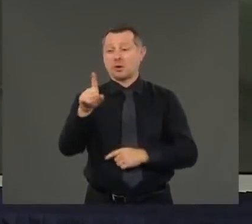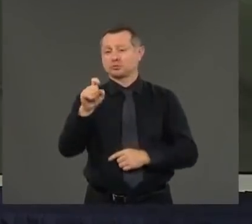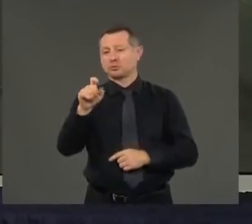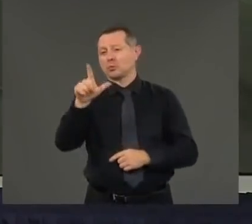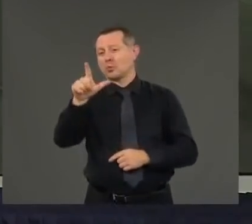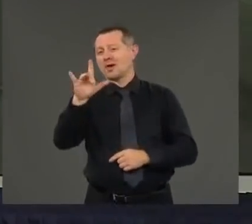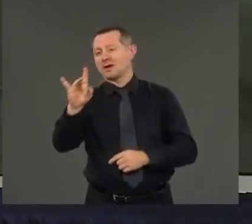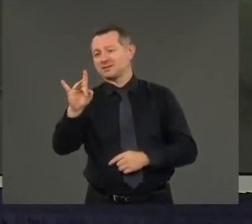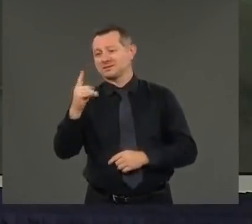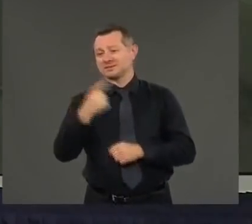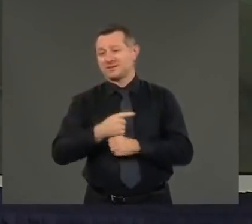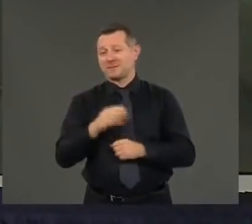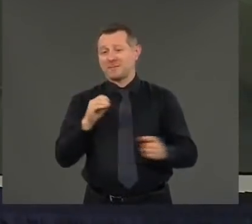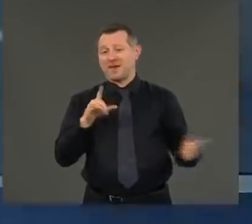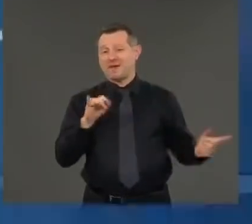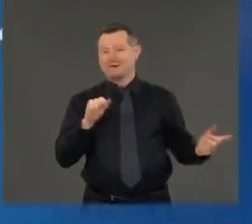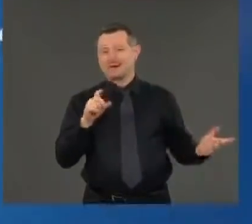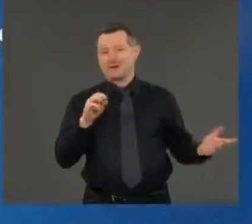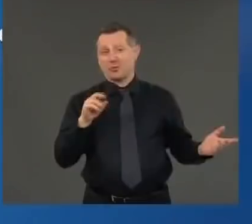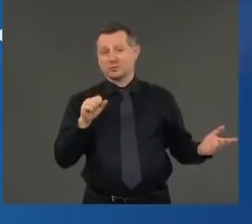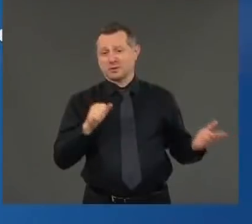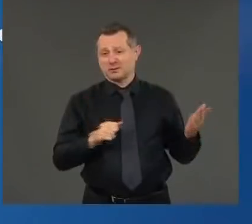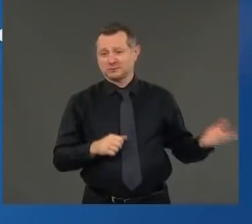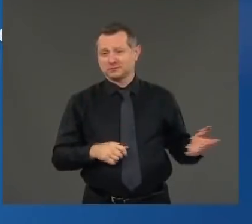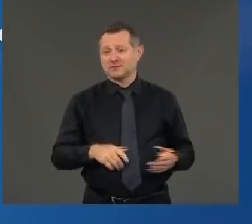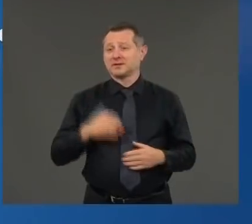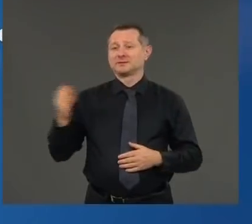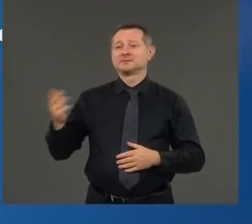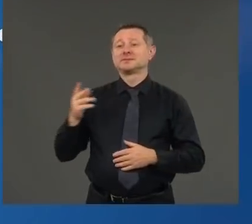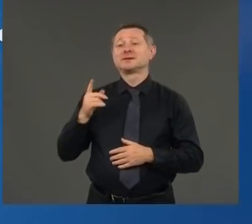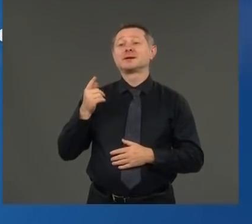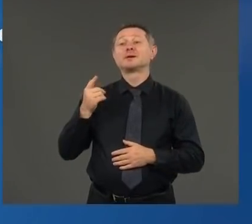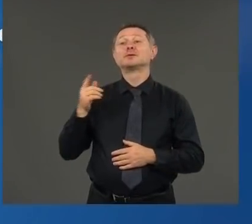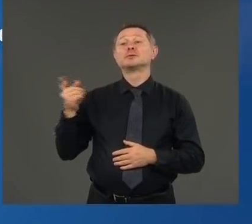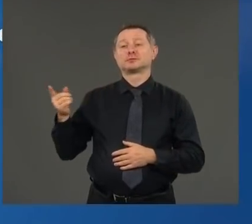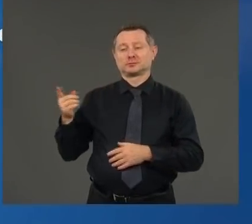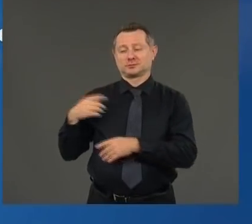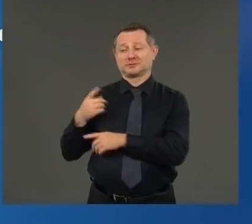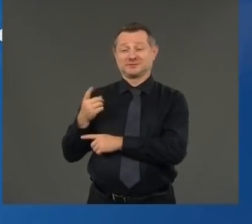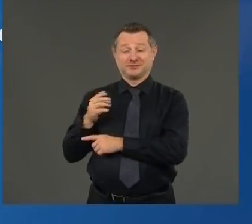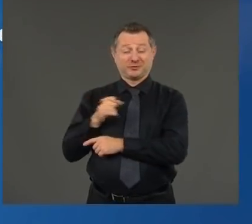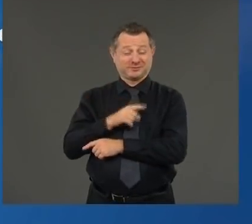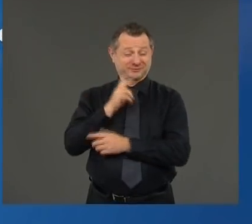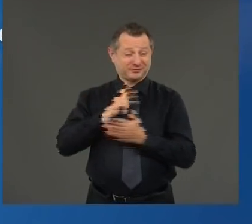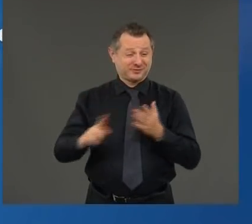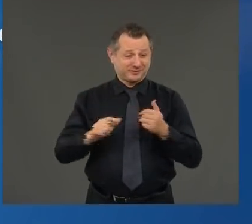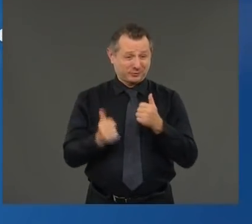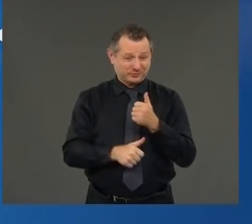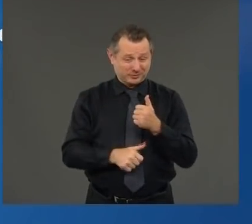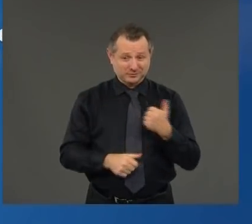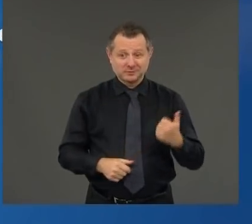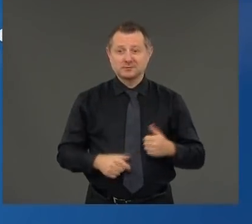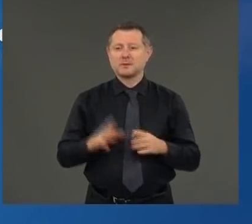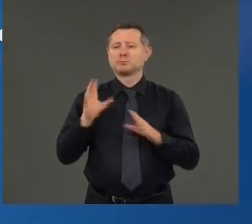SMILING, SOCIAL DISTANCED FACES. BEAUTIFUL DAY IN NEW YORK CITY. LET'S TALK ABOUT WHERE WE ARE TODAY, DAY 128.